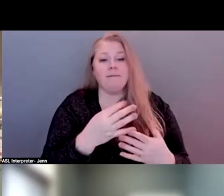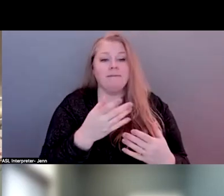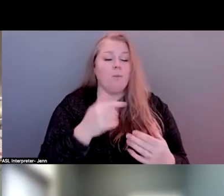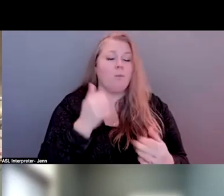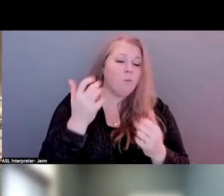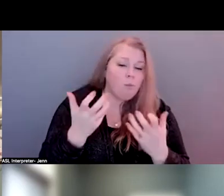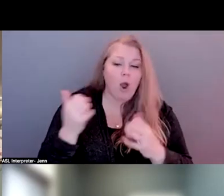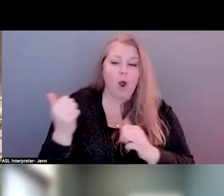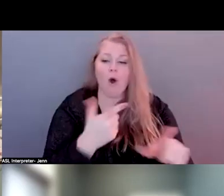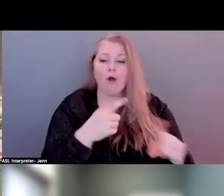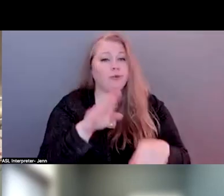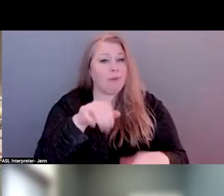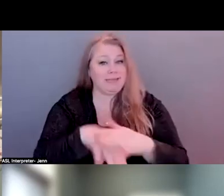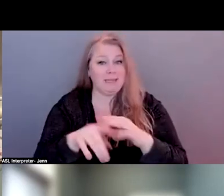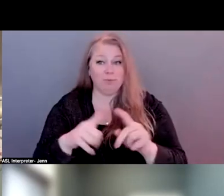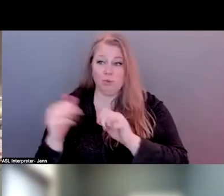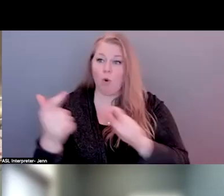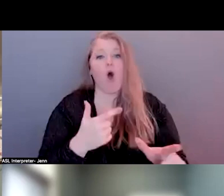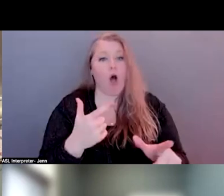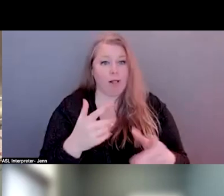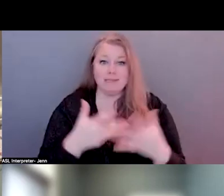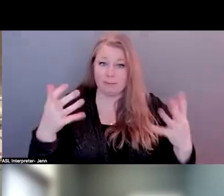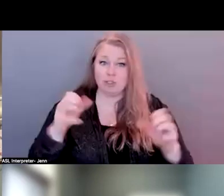to everyone as much as possible and assistive technologies,